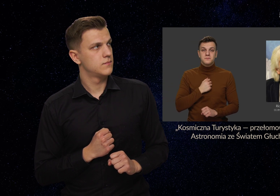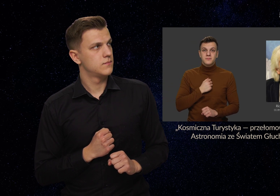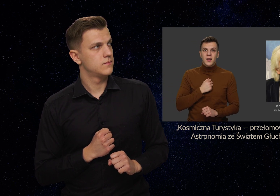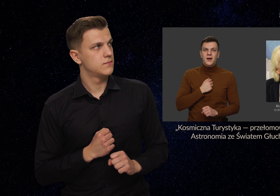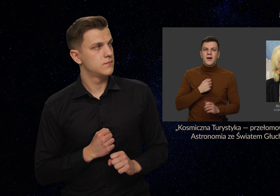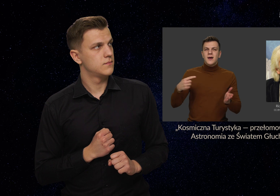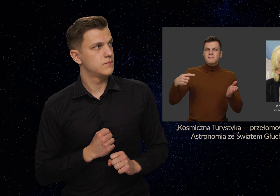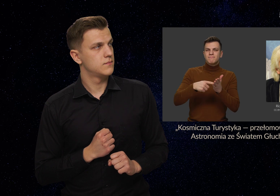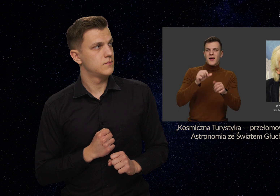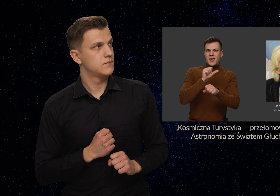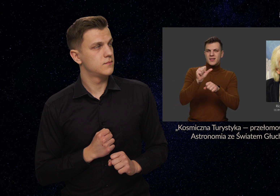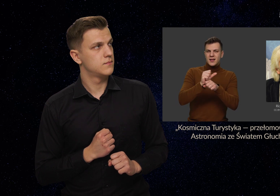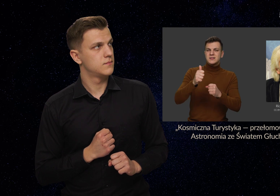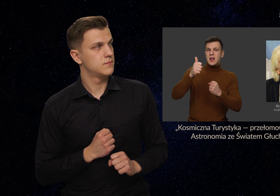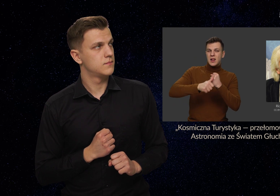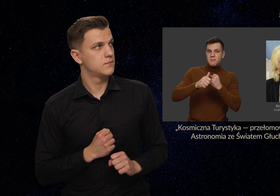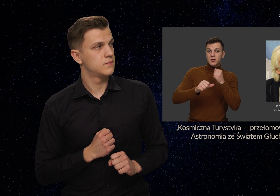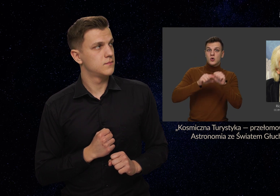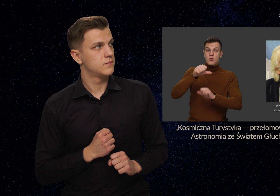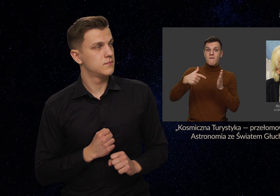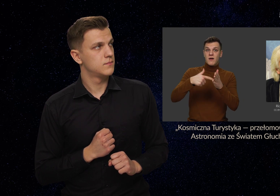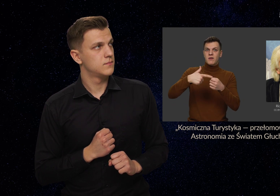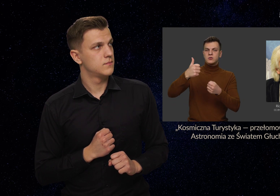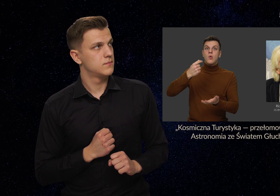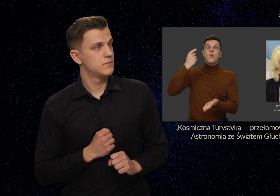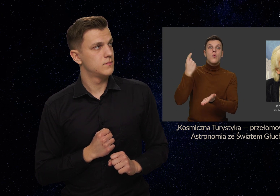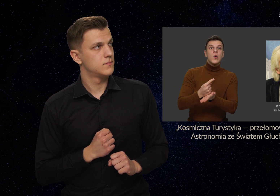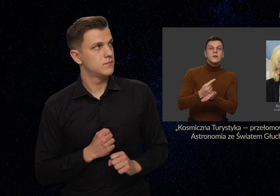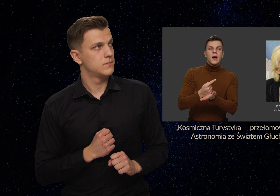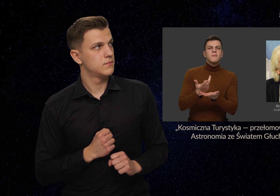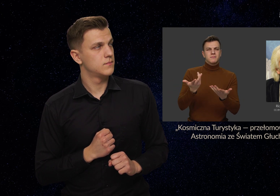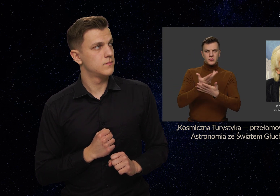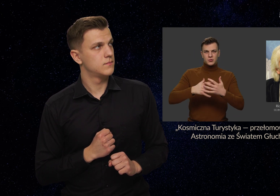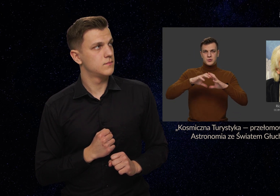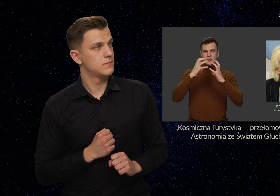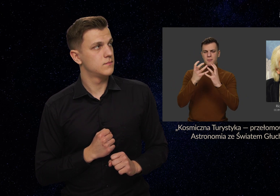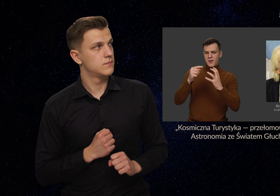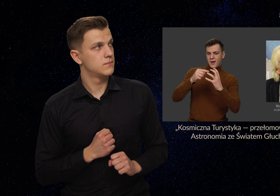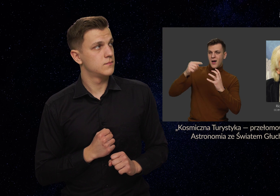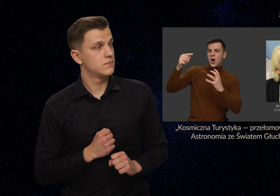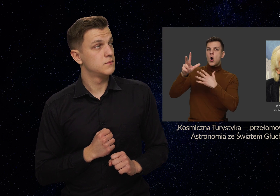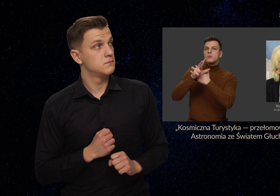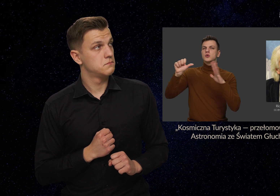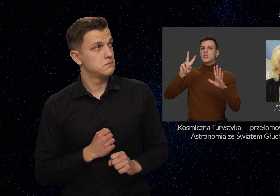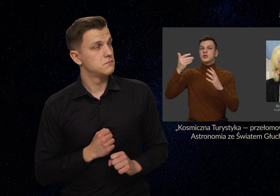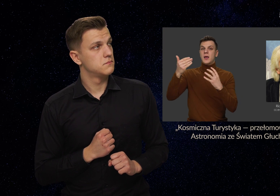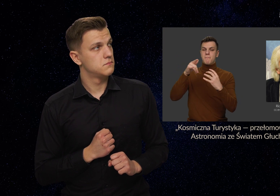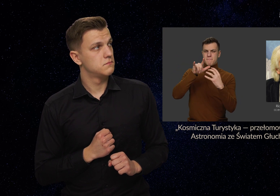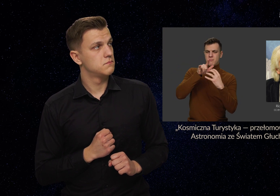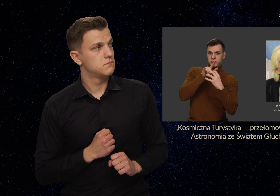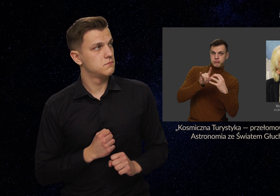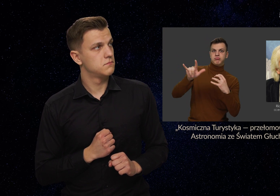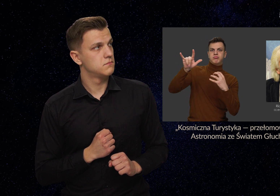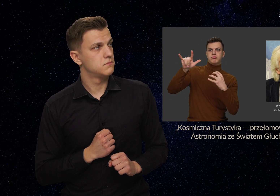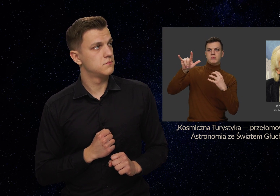On July 11, 2021 there was a successful flight to an altitude of 86 km.